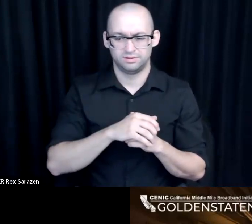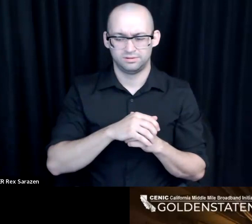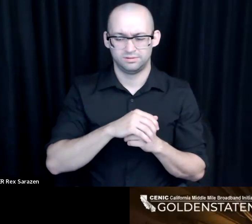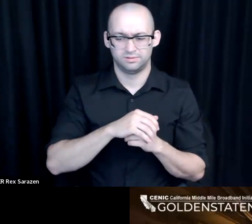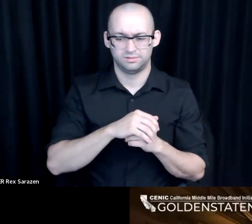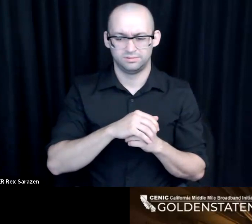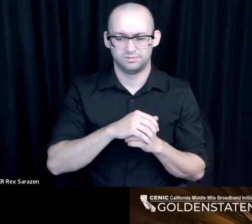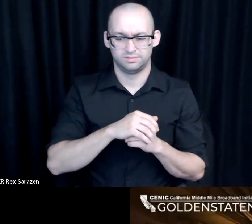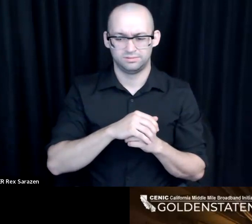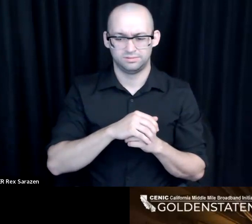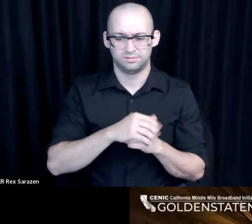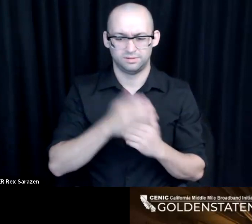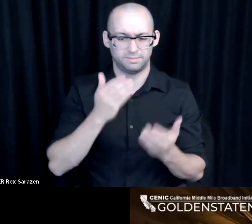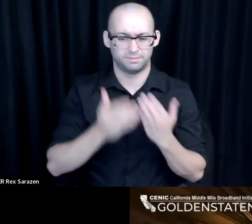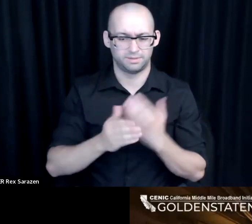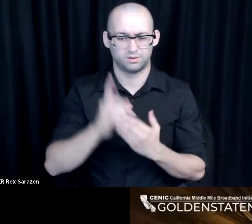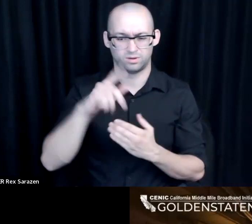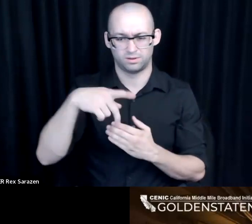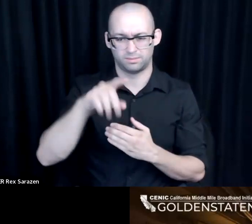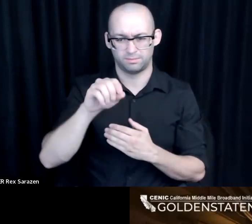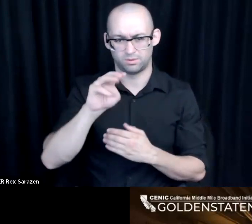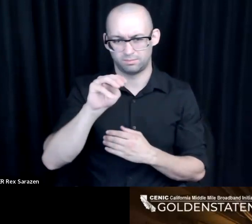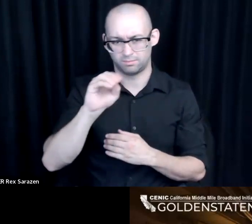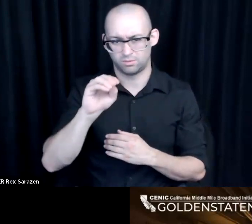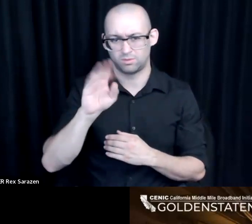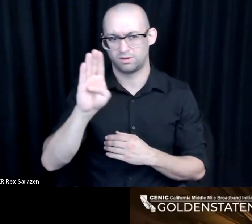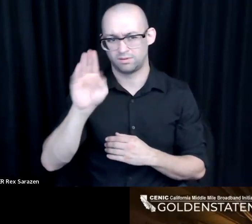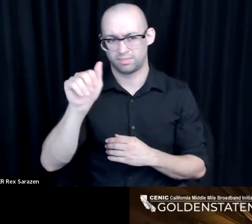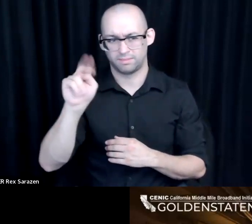Maybe one of the Pomo Bands, because we have a lot of interest from one of the California